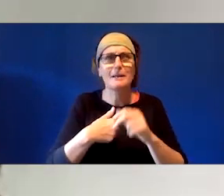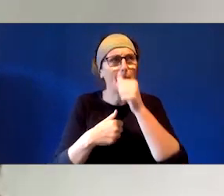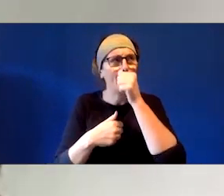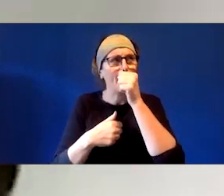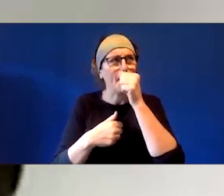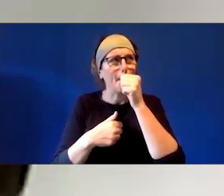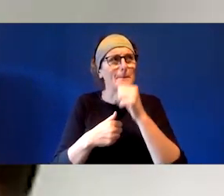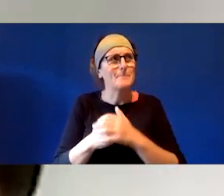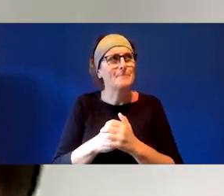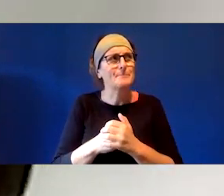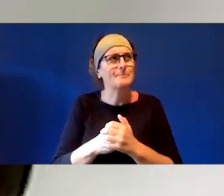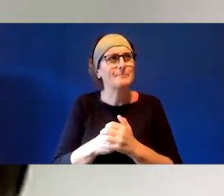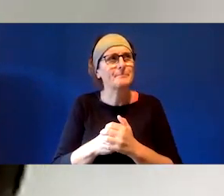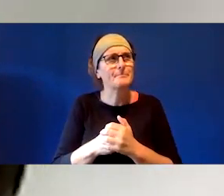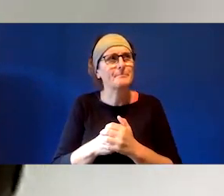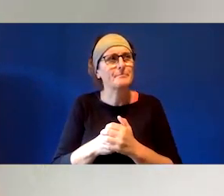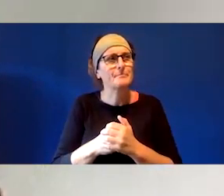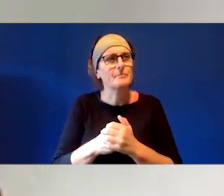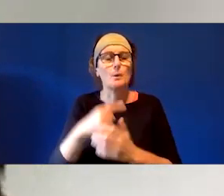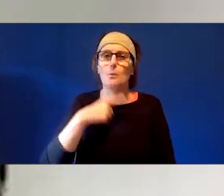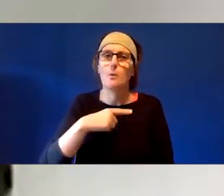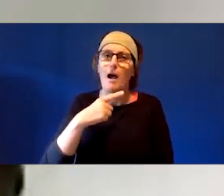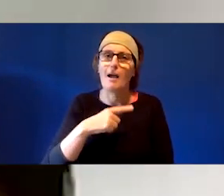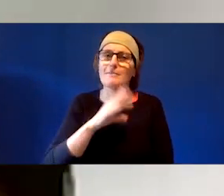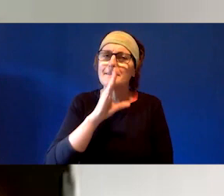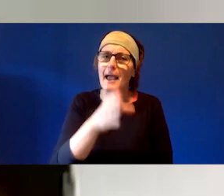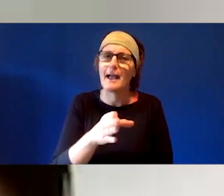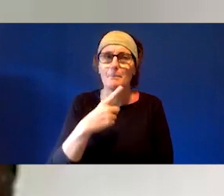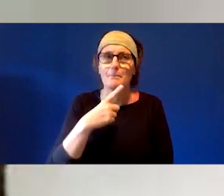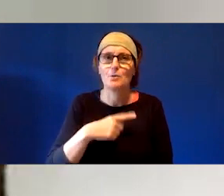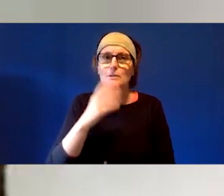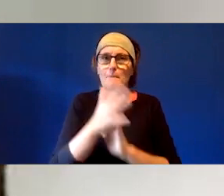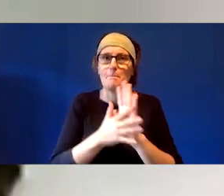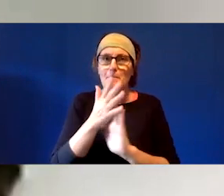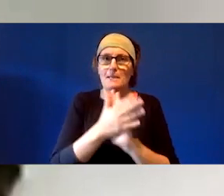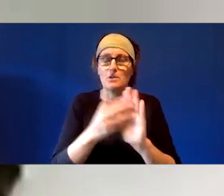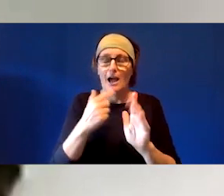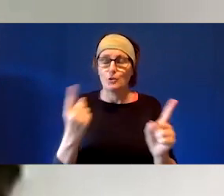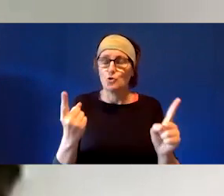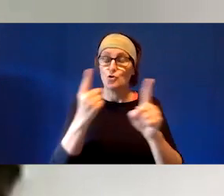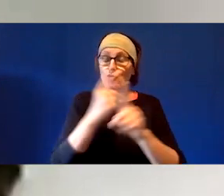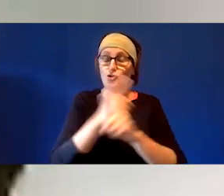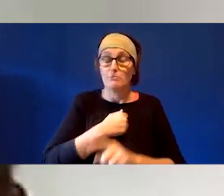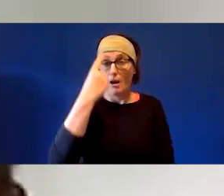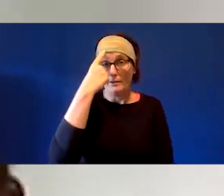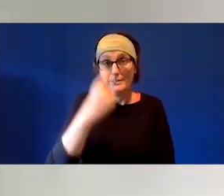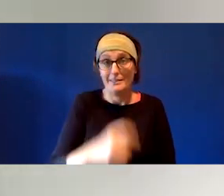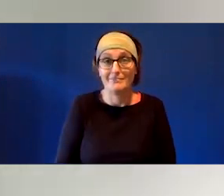It was a grief-filled moment for me, because what had to happen was I had to change my ideas about how I was going to work.